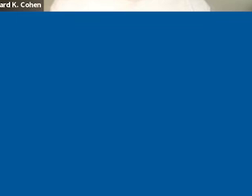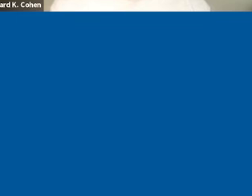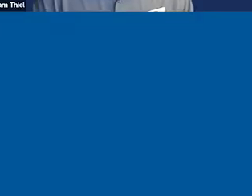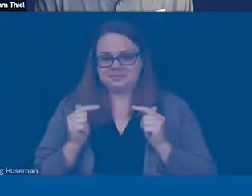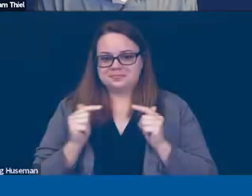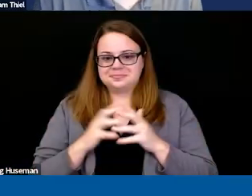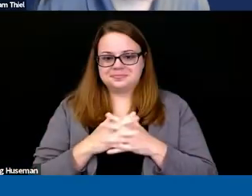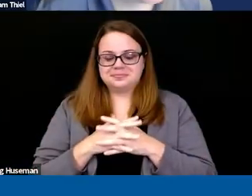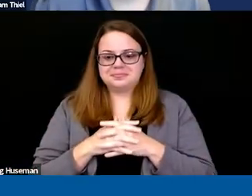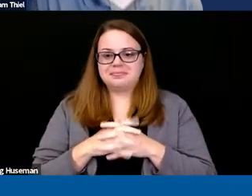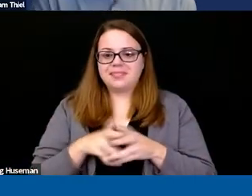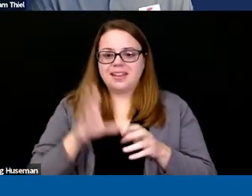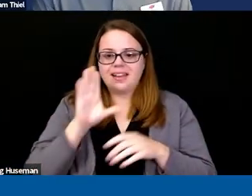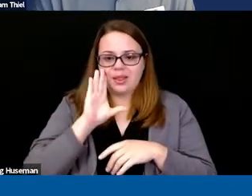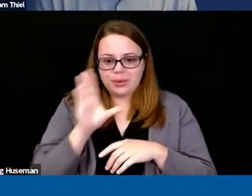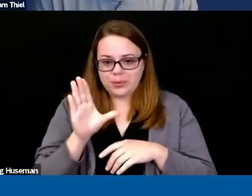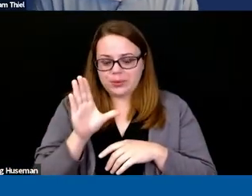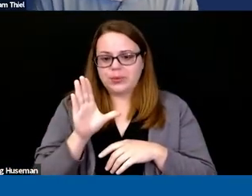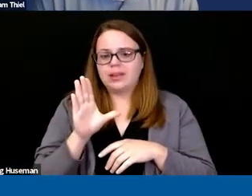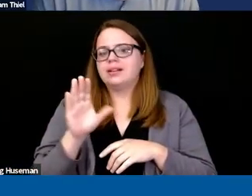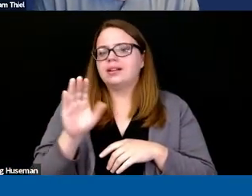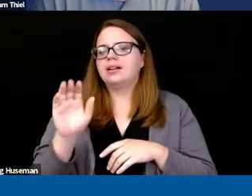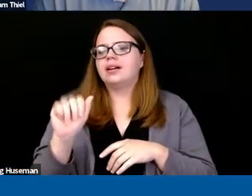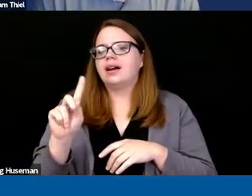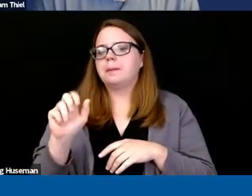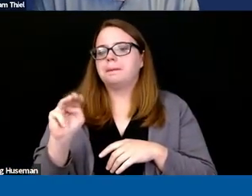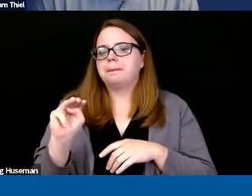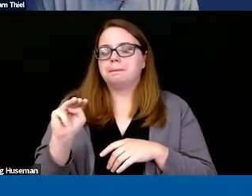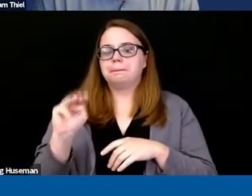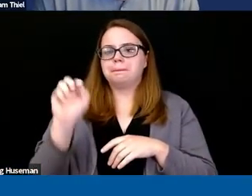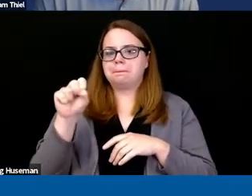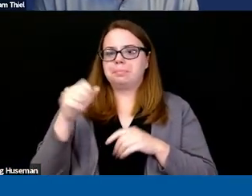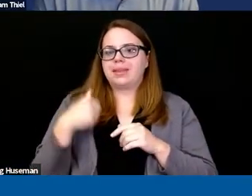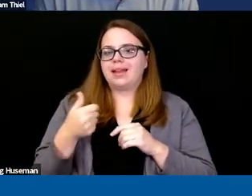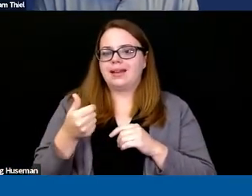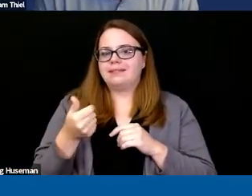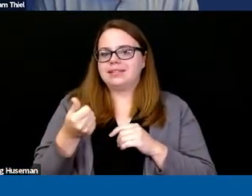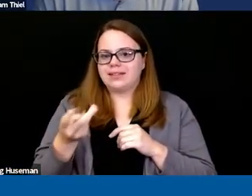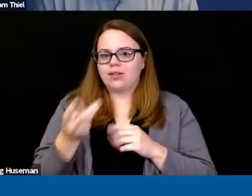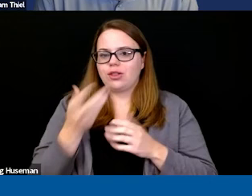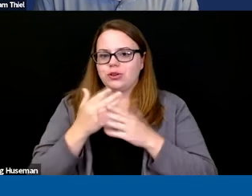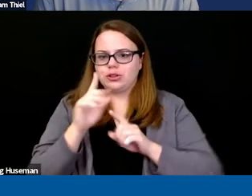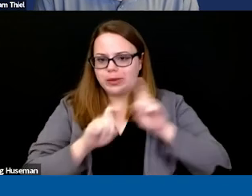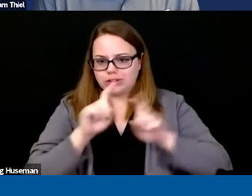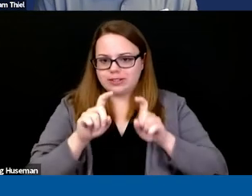All right, hi Gerard. Hello. - So, yeah, we got a couple of good questions here in the Q&A.